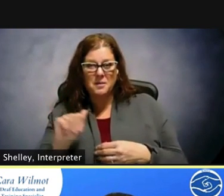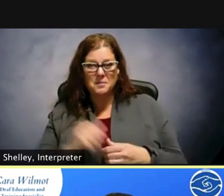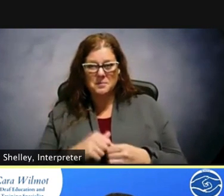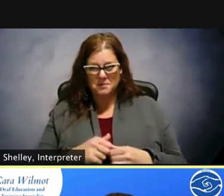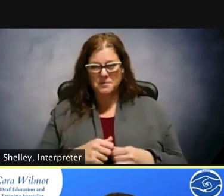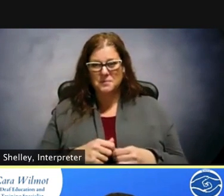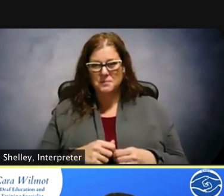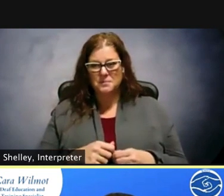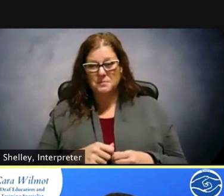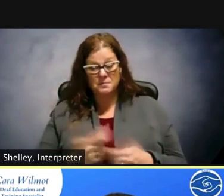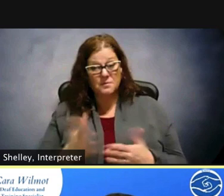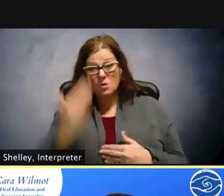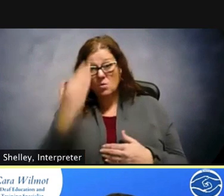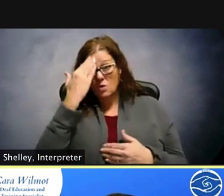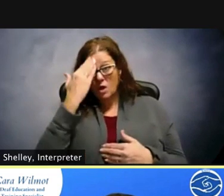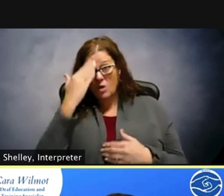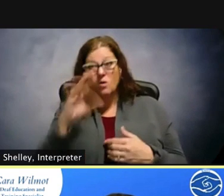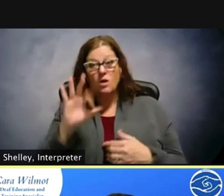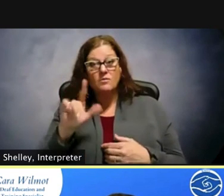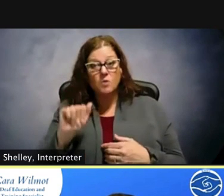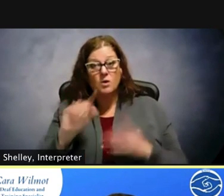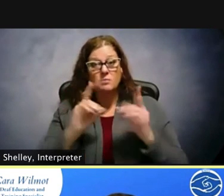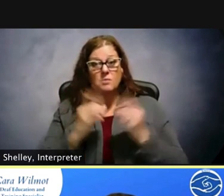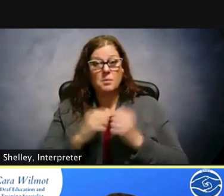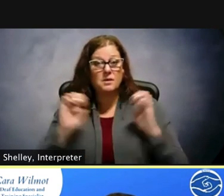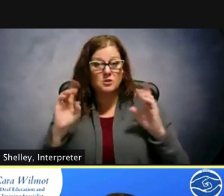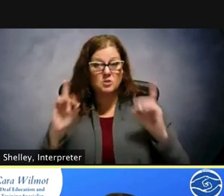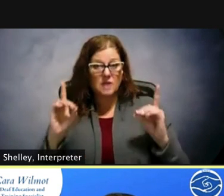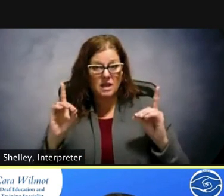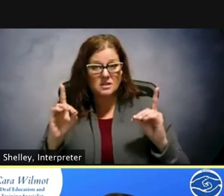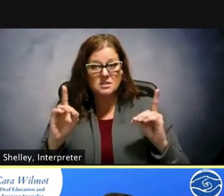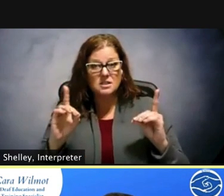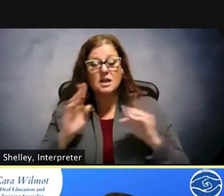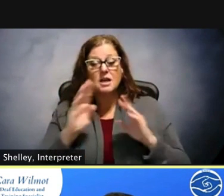As you know, we are Florida Department of Education Bureau of Exceptional Student